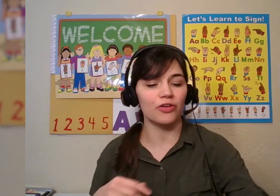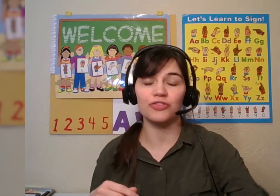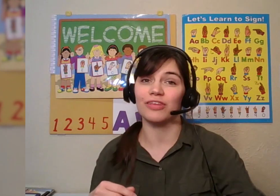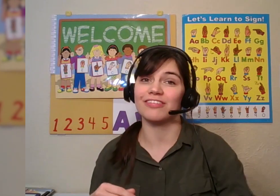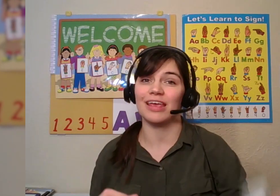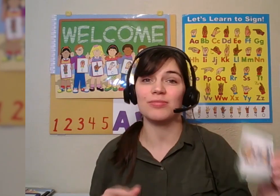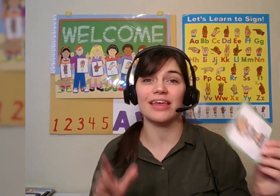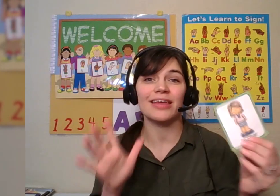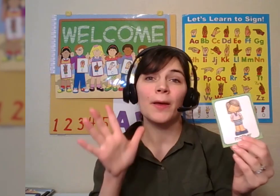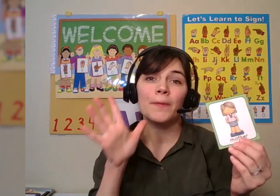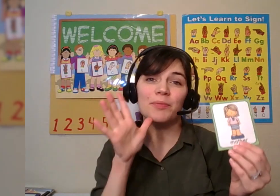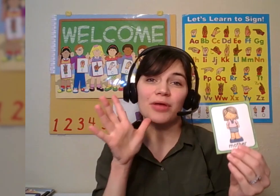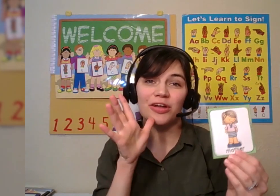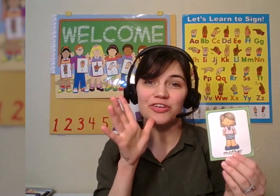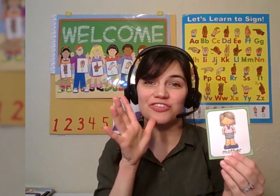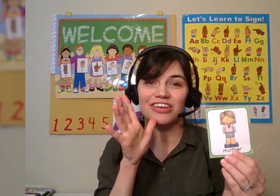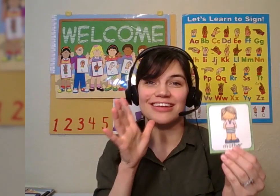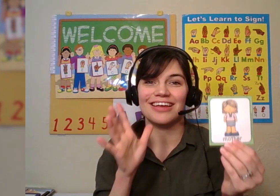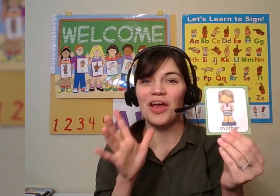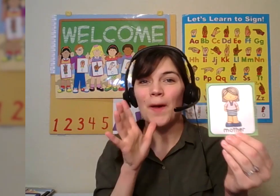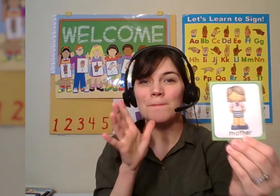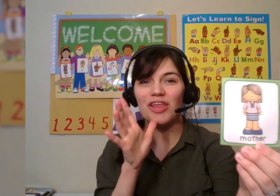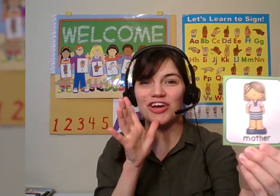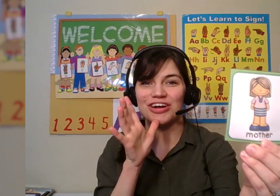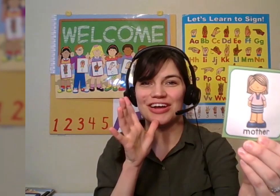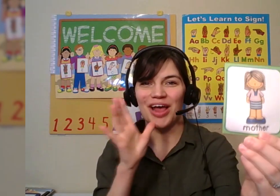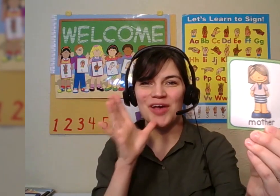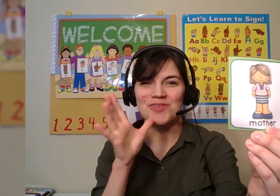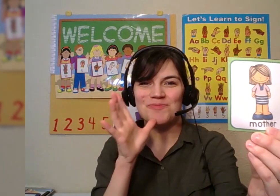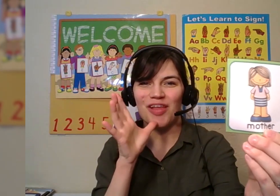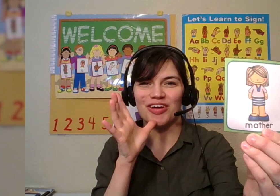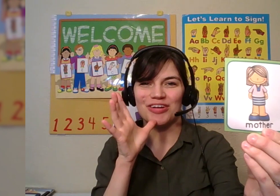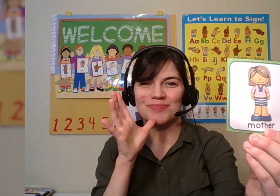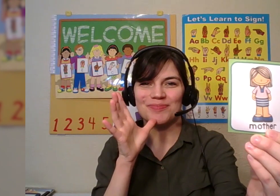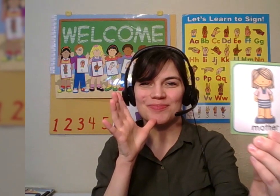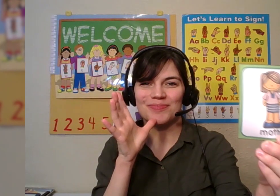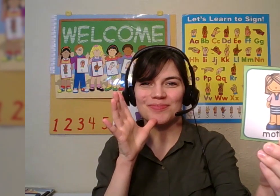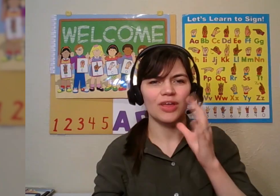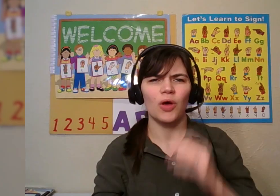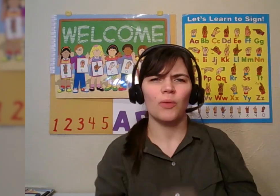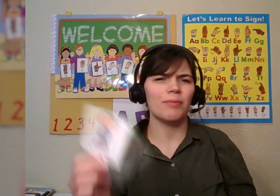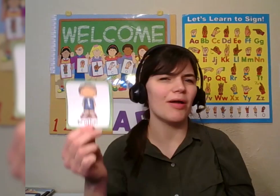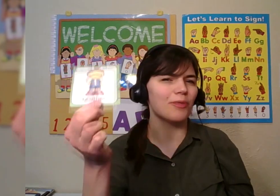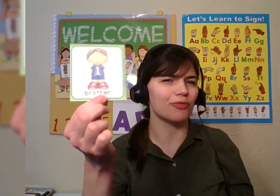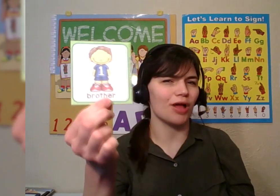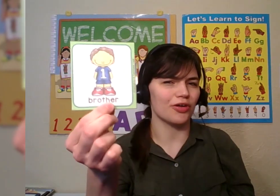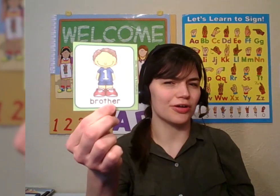do the same thing but put it on your chin: mother. Mother. What about a brother?